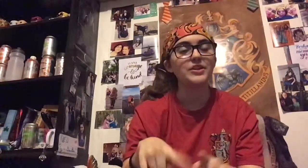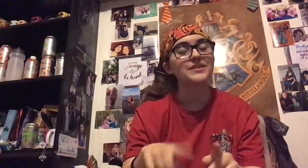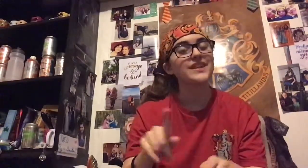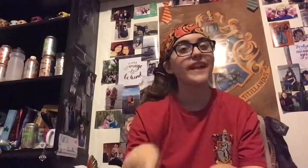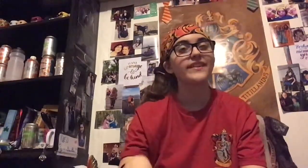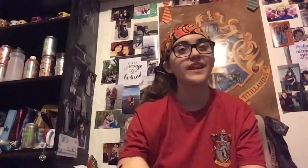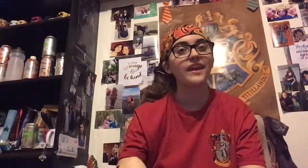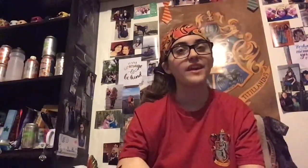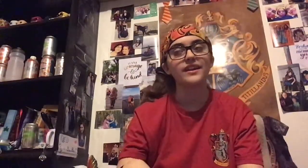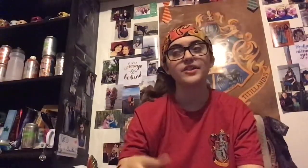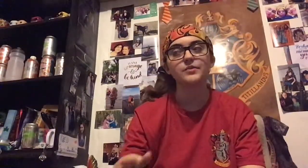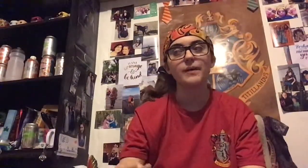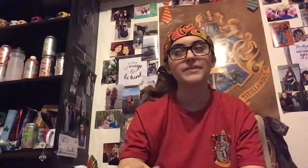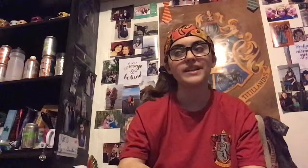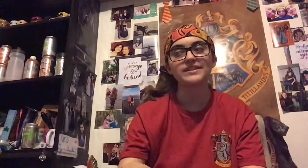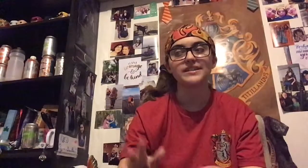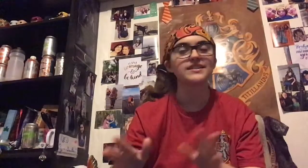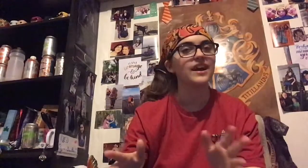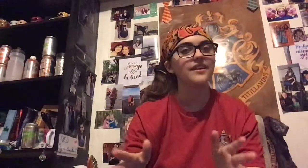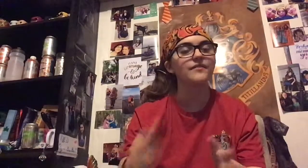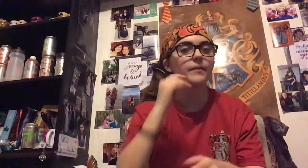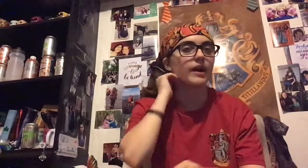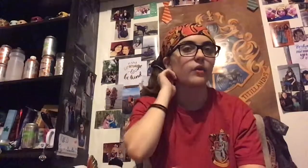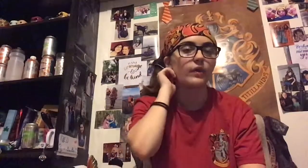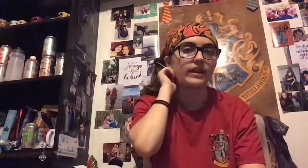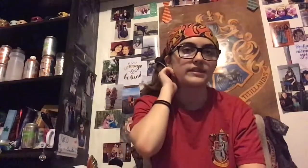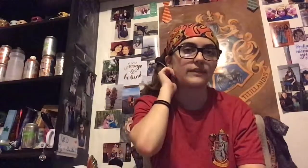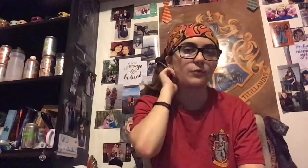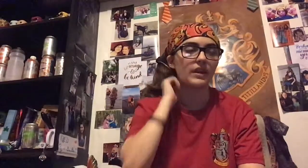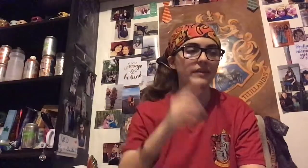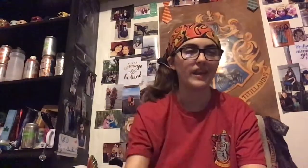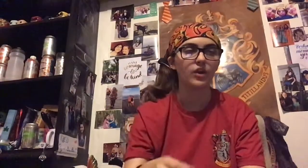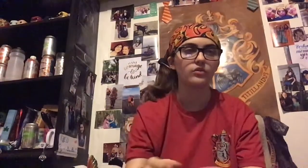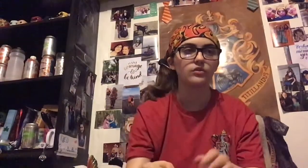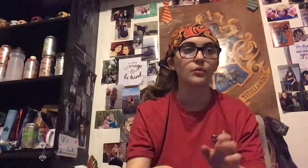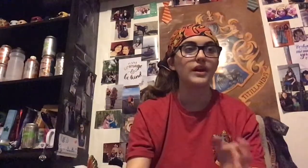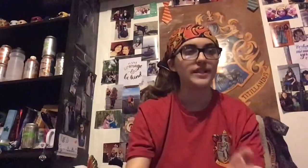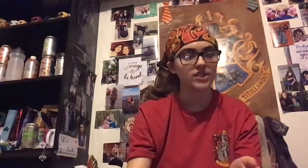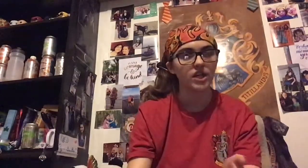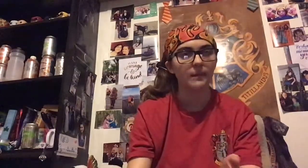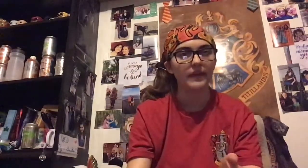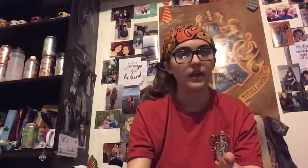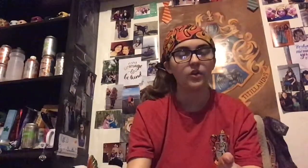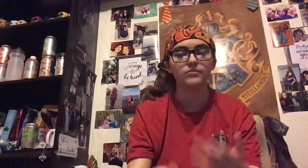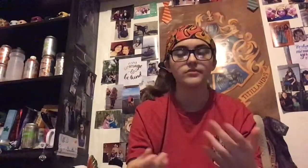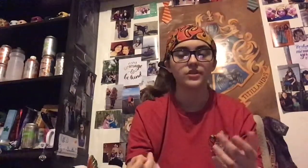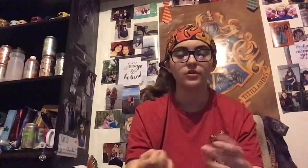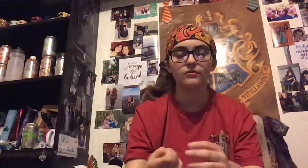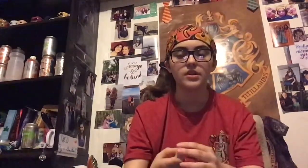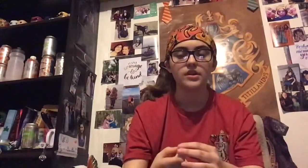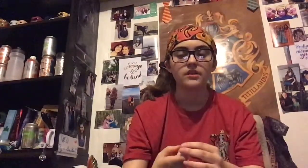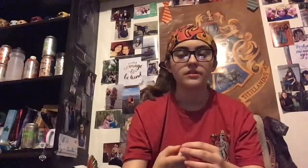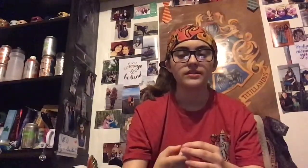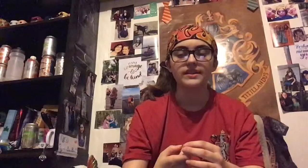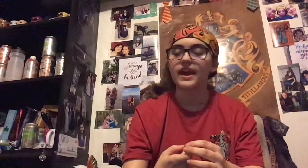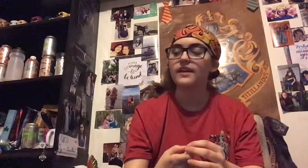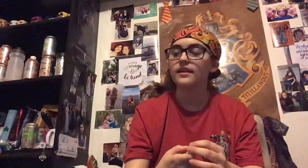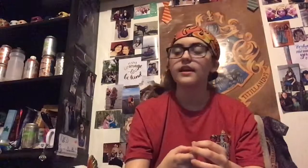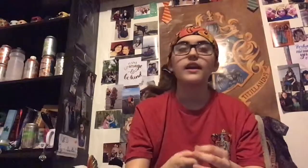I do a sign of the day and I do updates and stuff About when stuff will be coming out or why it's not coming out. So there's that and